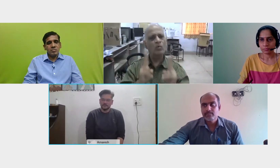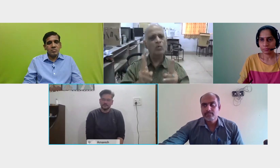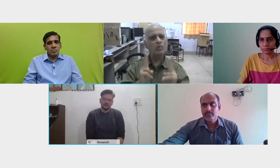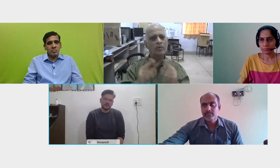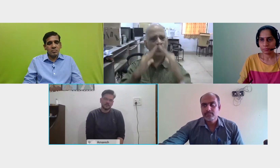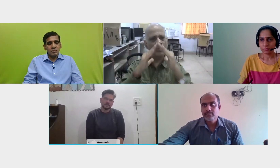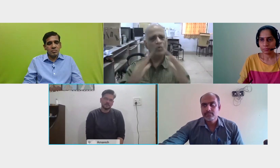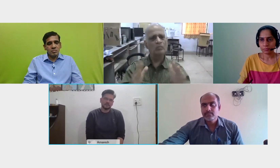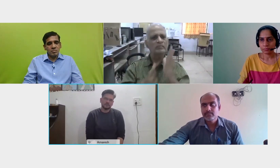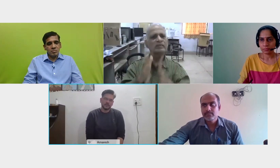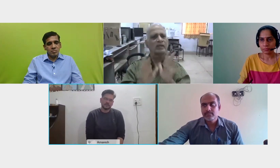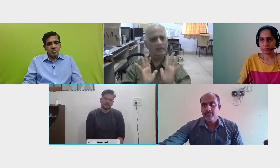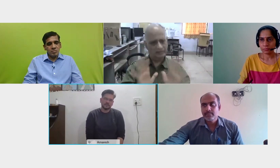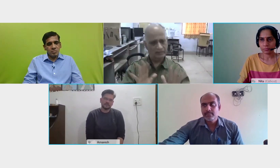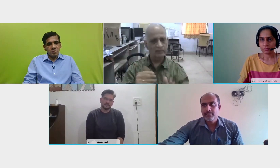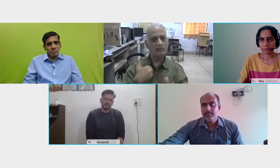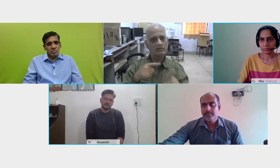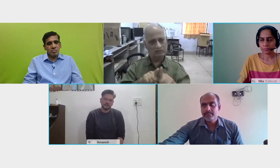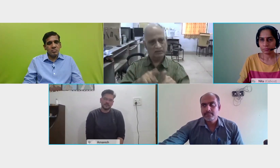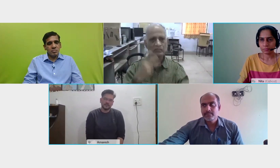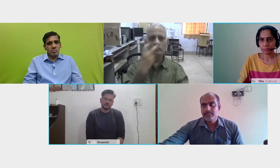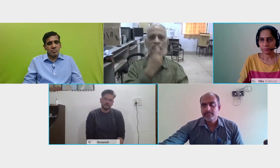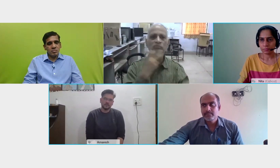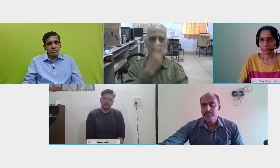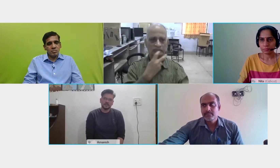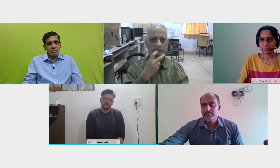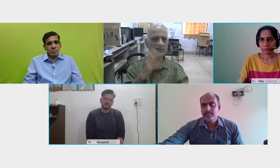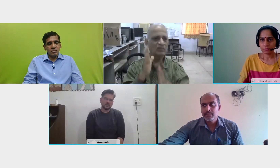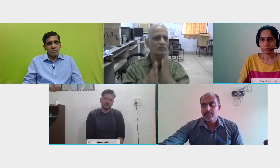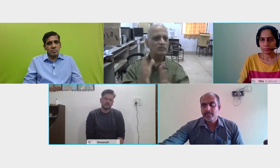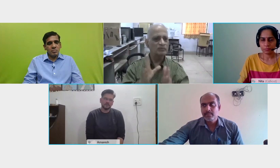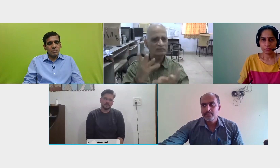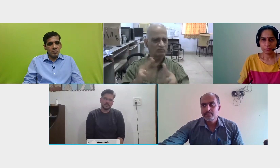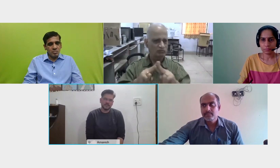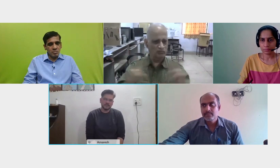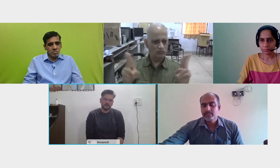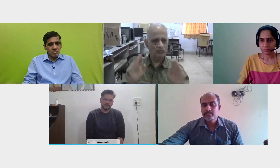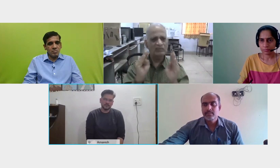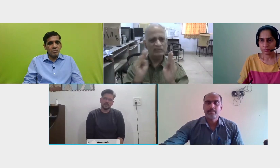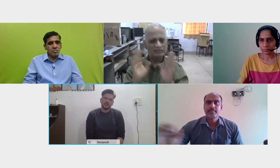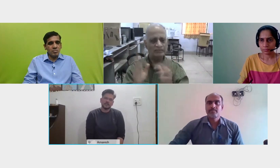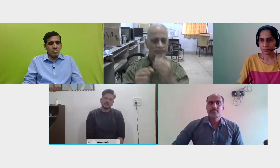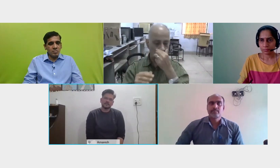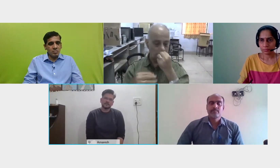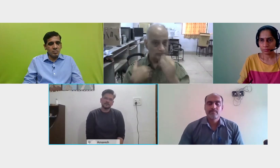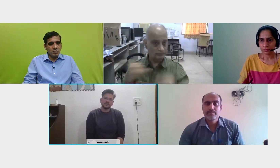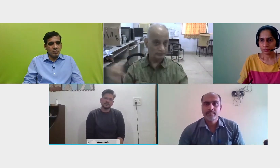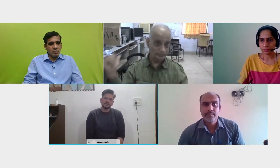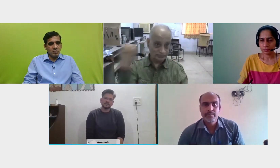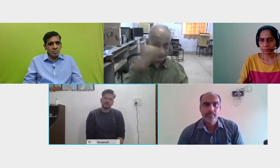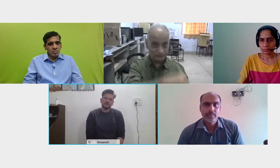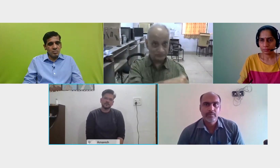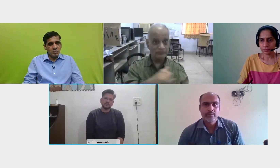deaf people who were in team who were in the team we used sign language you know. So we